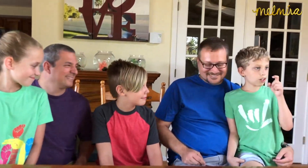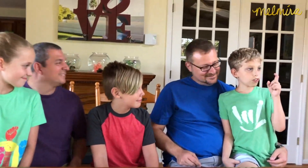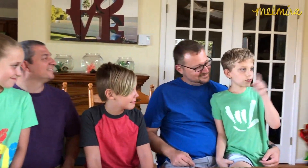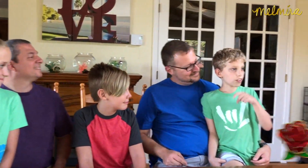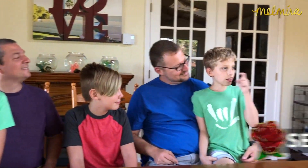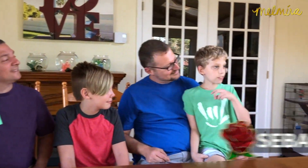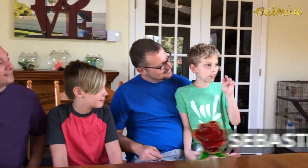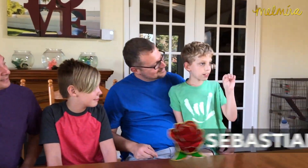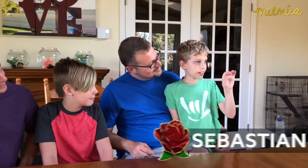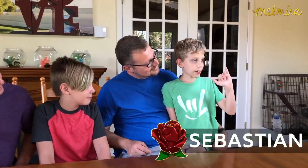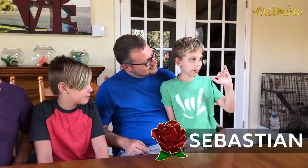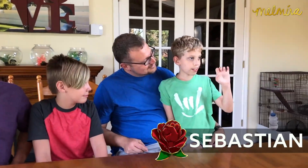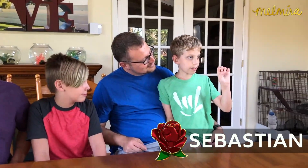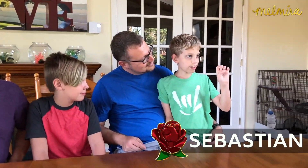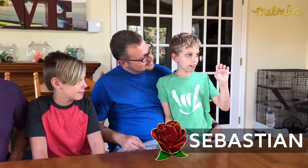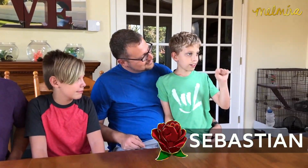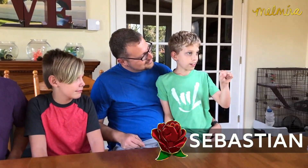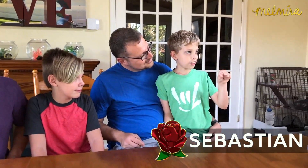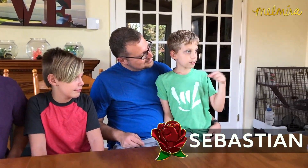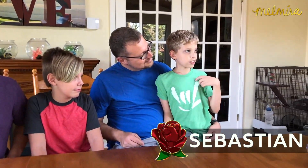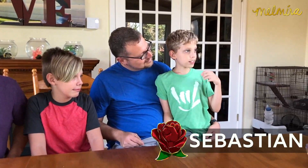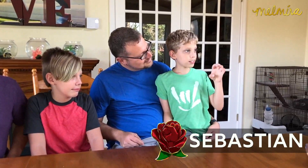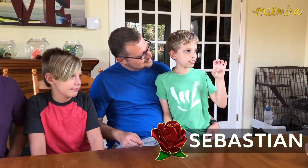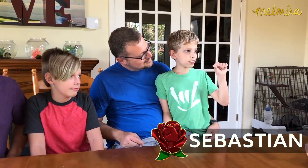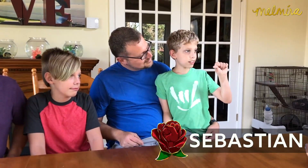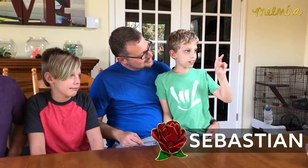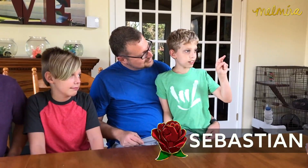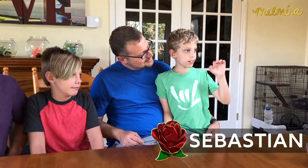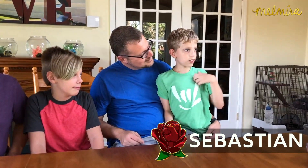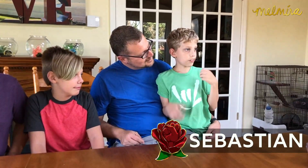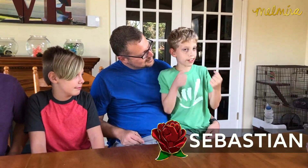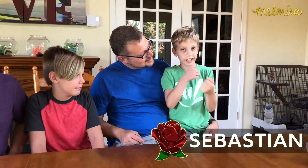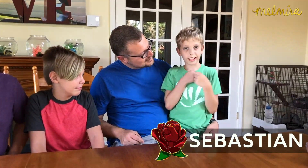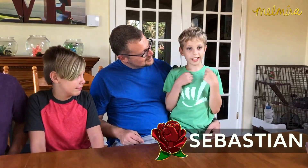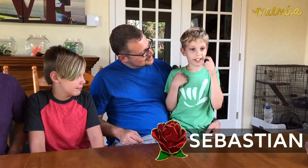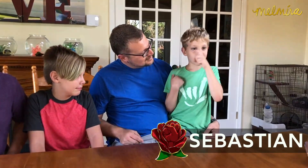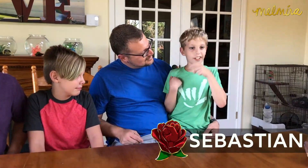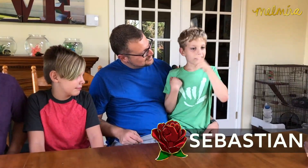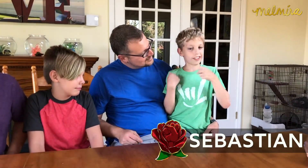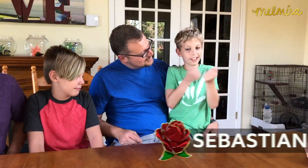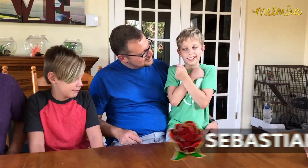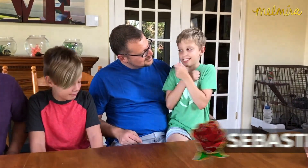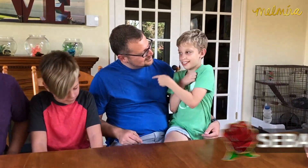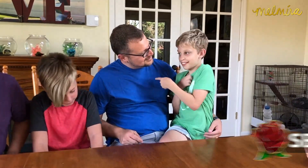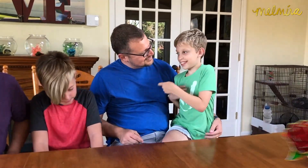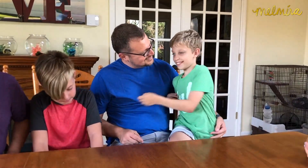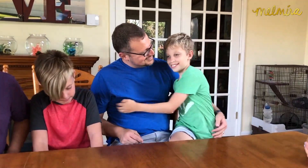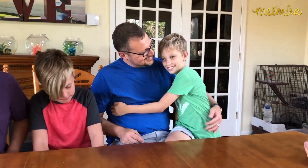They really really care and I really really love them!